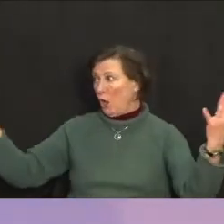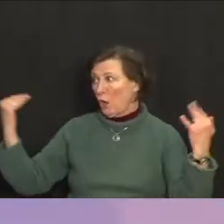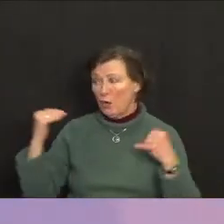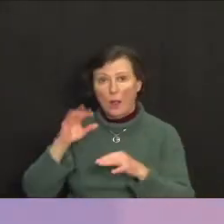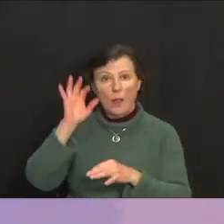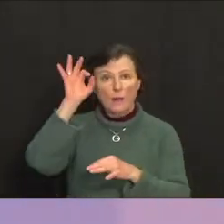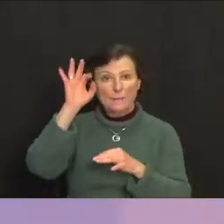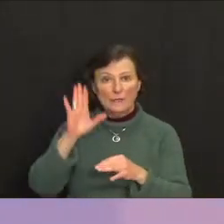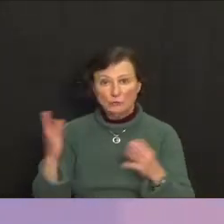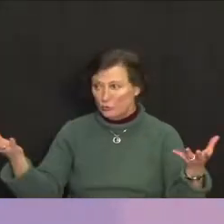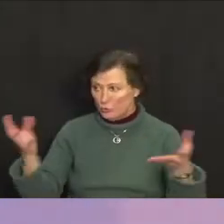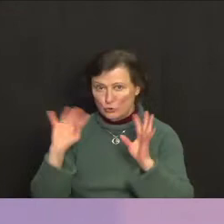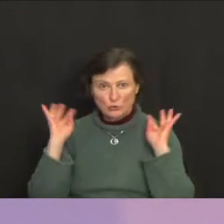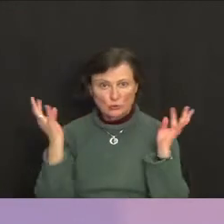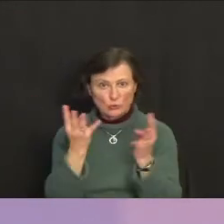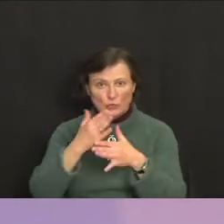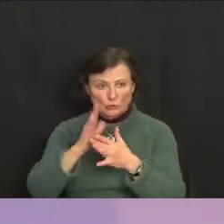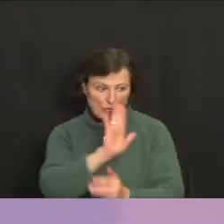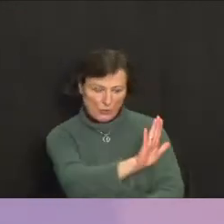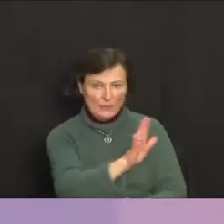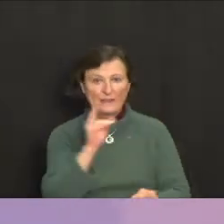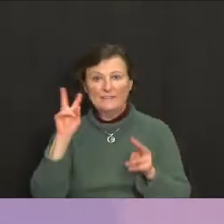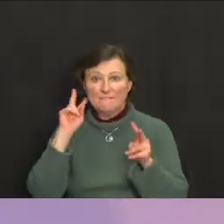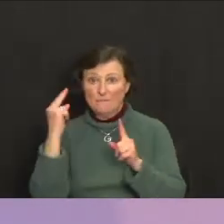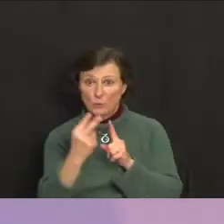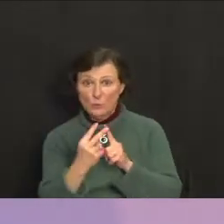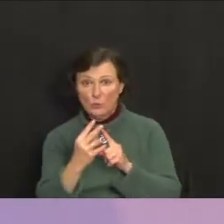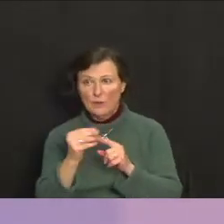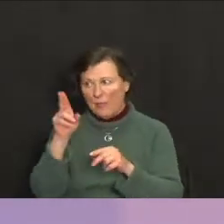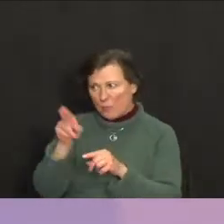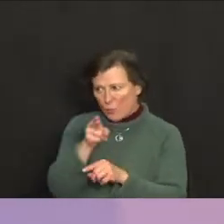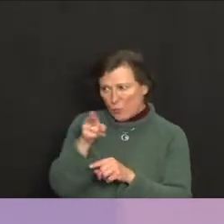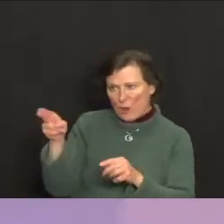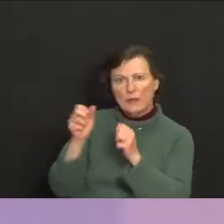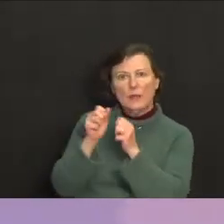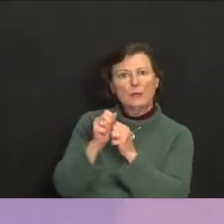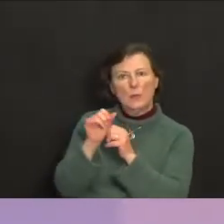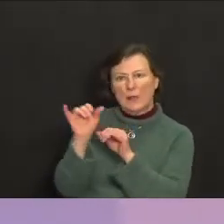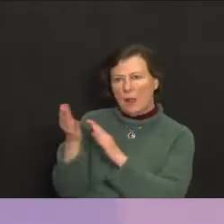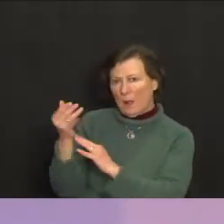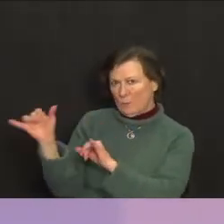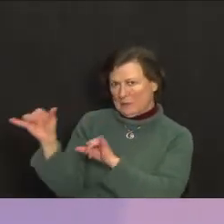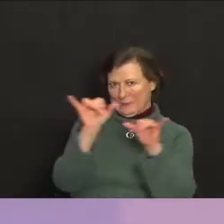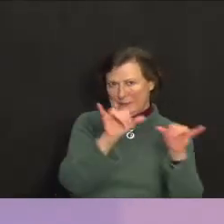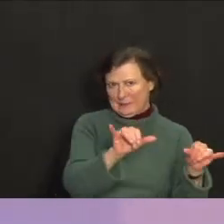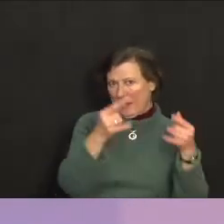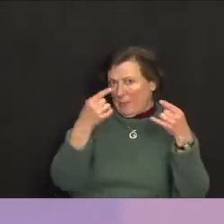had shared David's views and threatened them with a similar fate if they would not sign